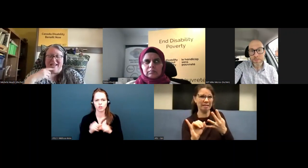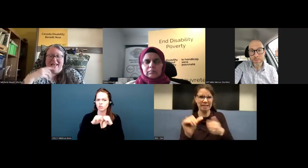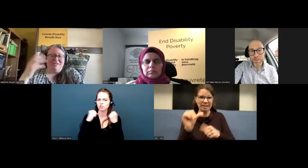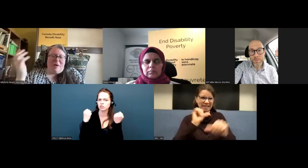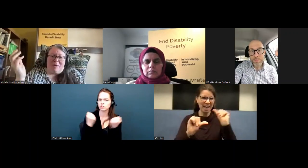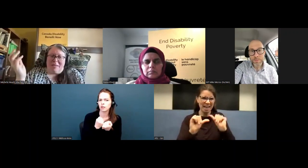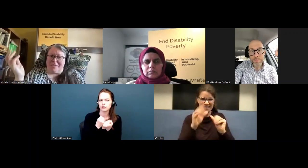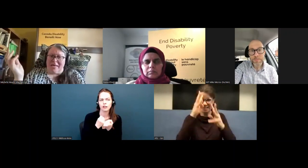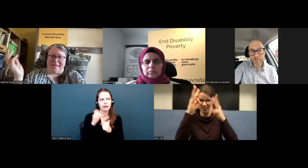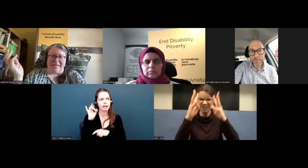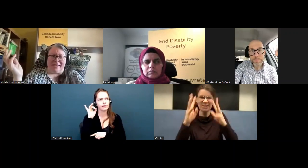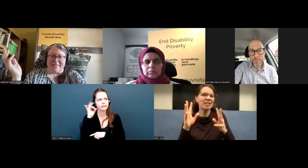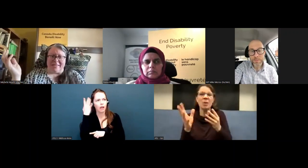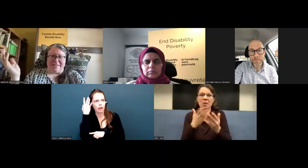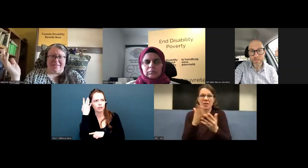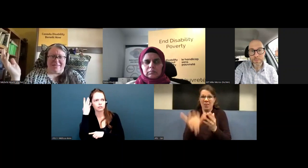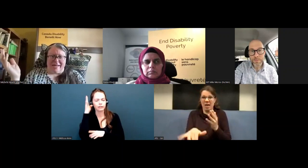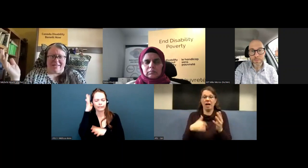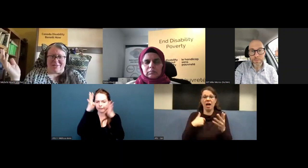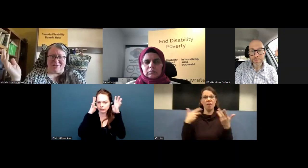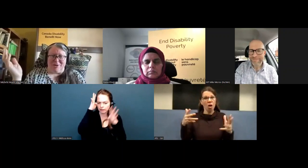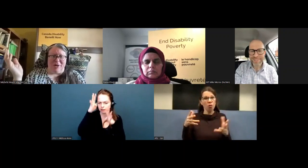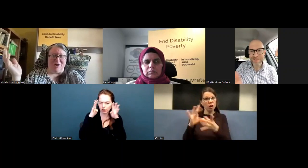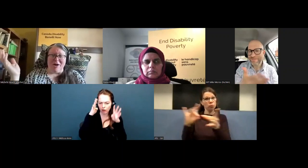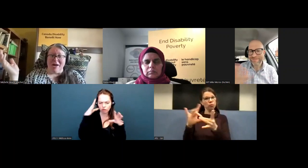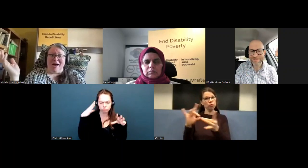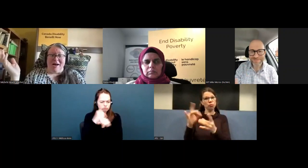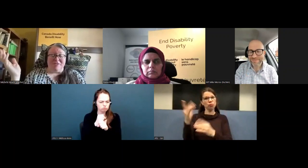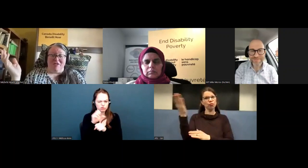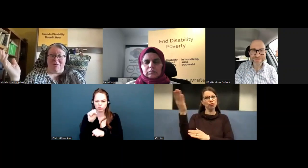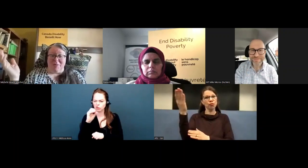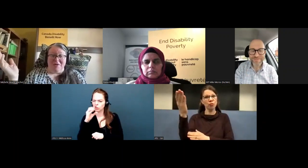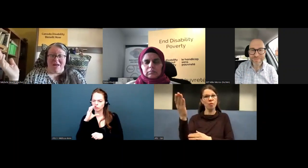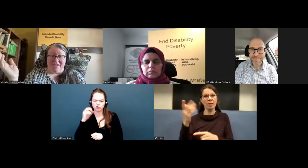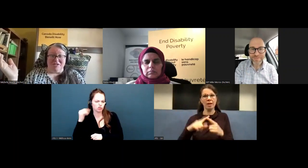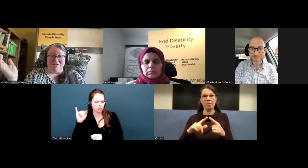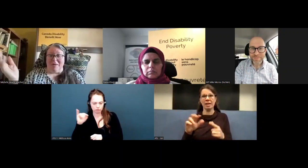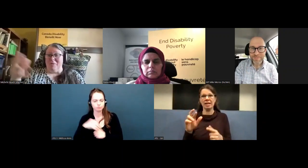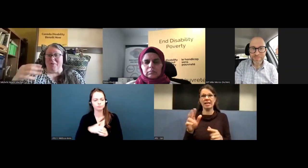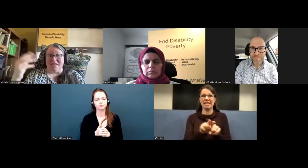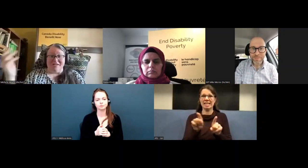AS RABIA SAID, THESE TITLES ARE SO LONG, I'M SORRY WE DON'T LIKE TO DO IT, BUT WE FEND